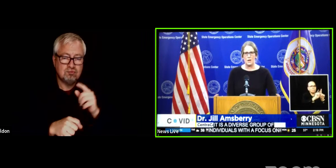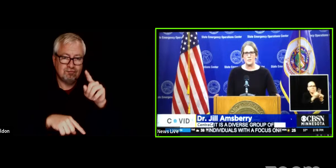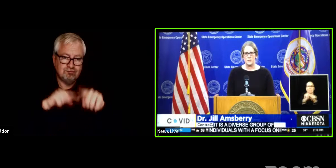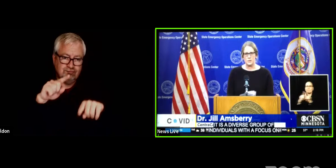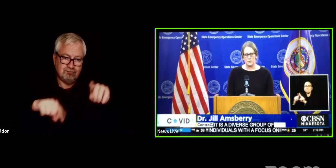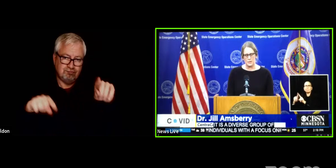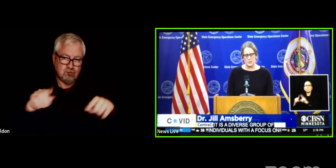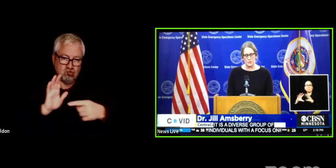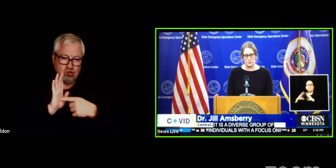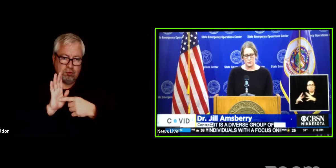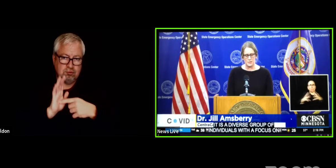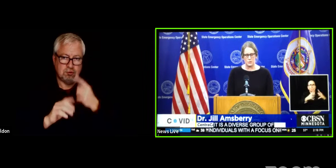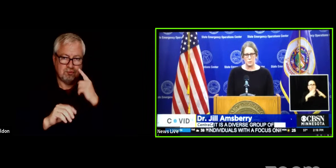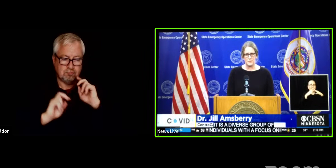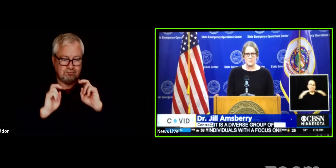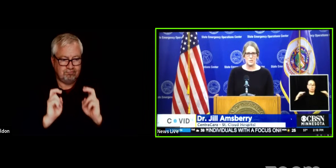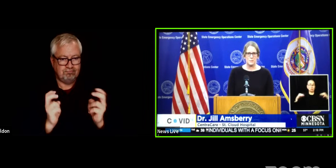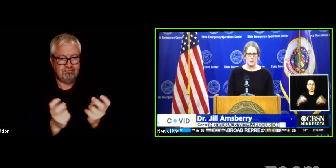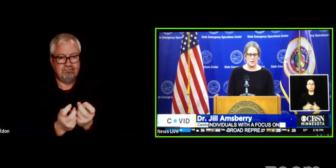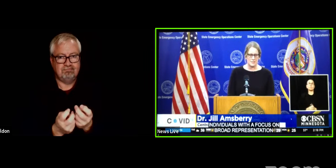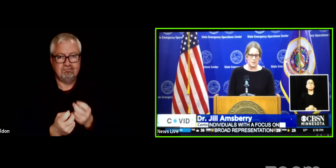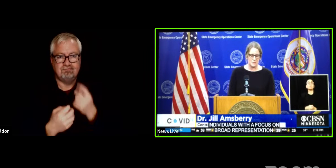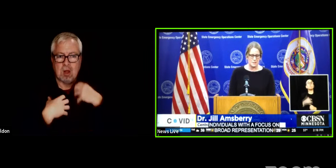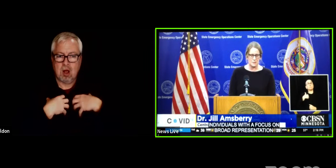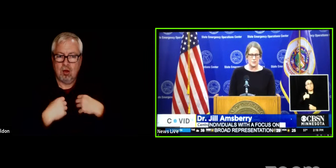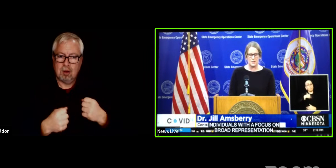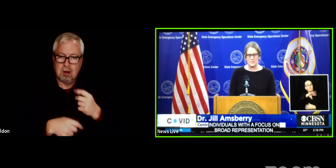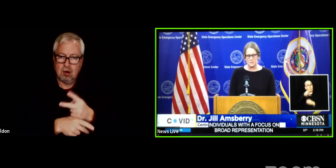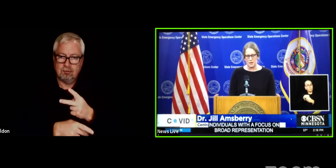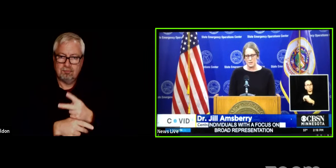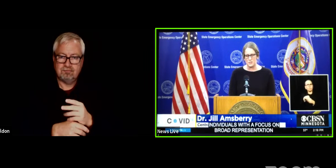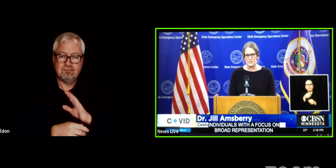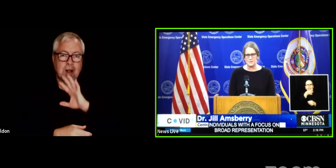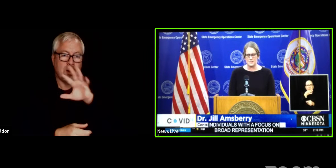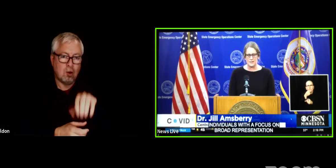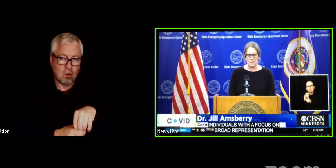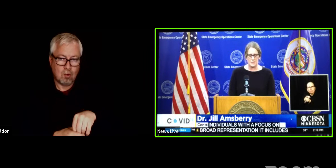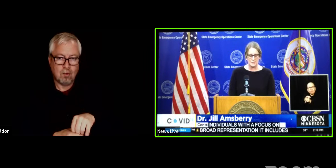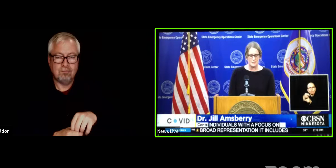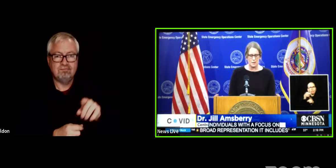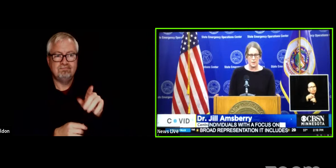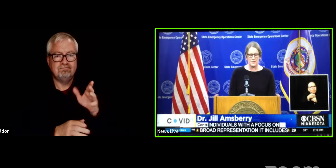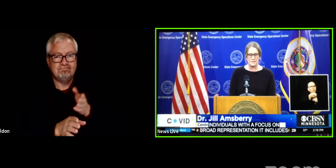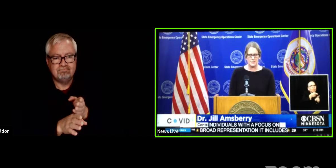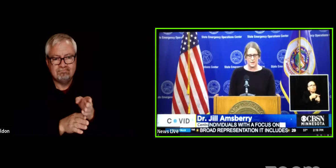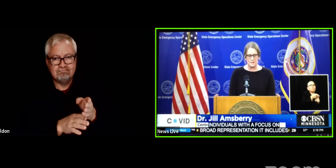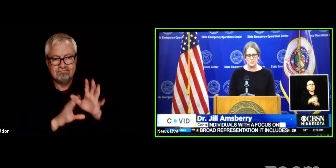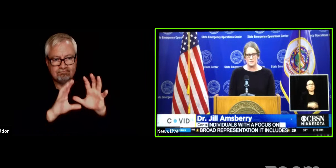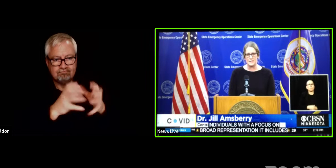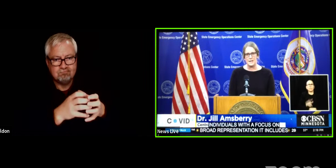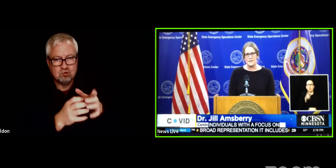IT ALSO INCLUDES A GROUP OF SUBJECT MATTER EXPERTS, INCLUDING EPIDEMIOLOGIST, ETHICS AND HEALTH POLICY ADVISORS,